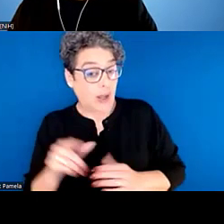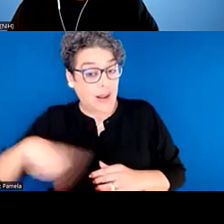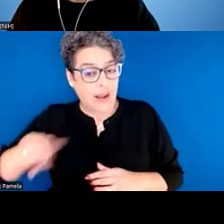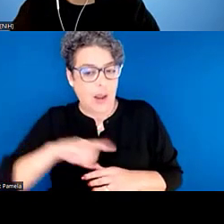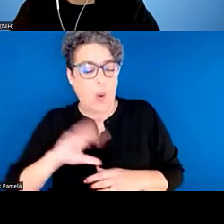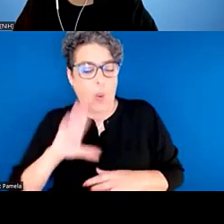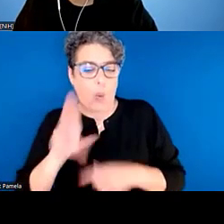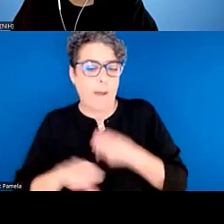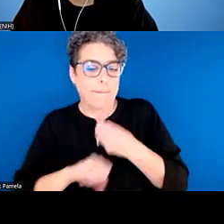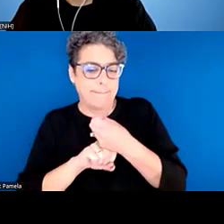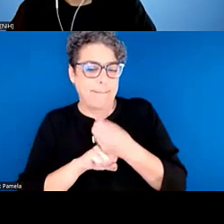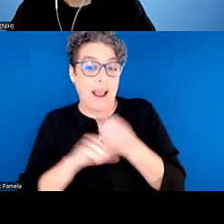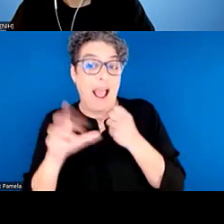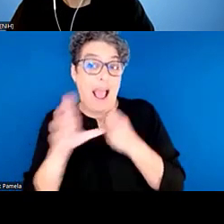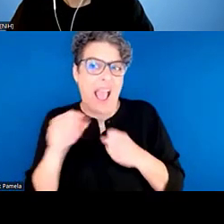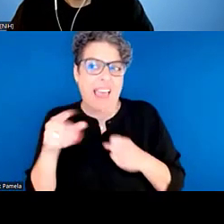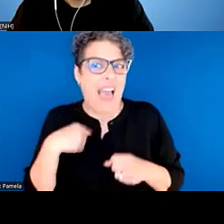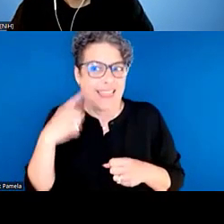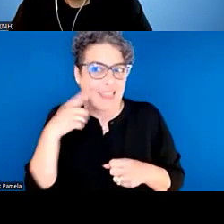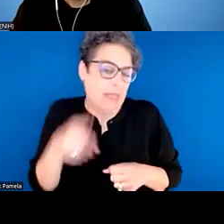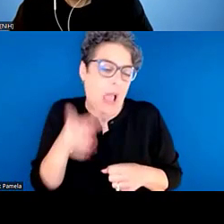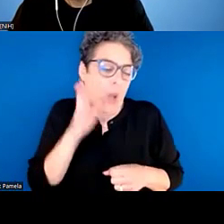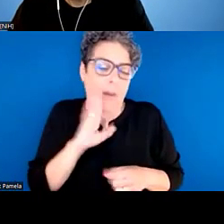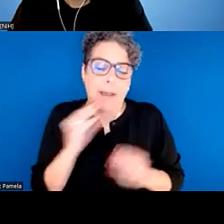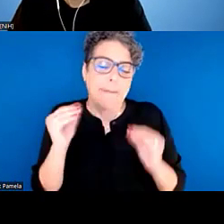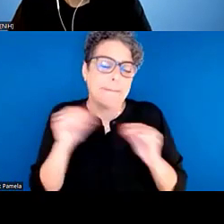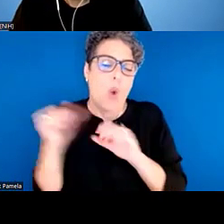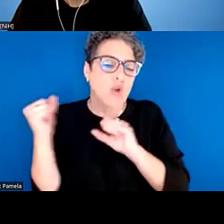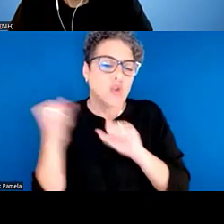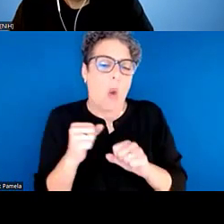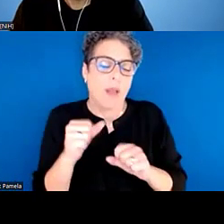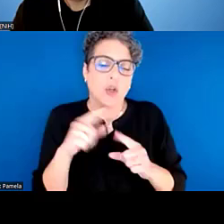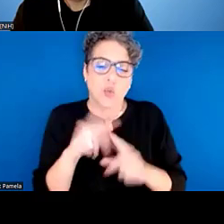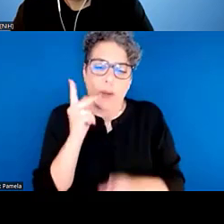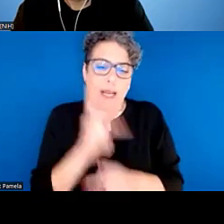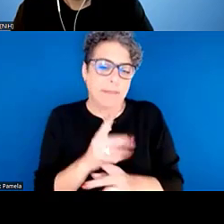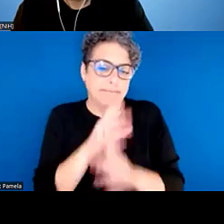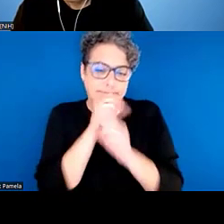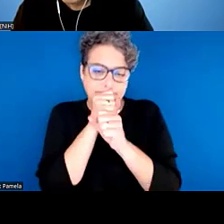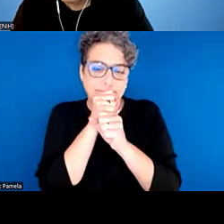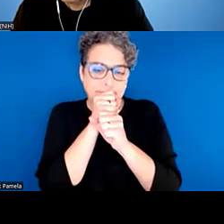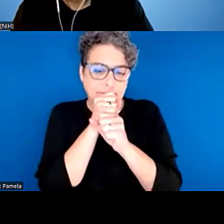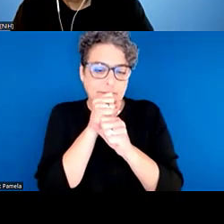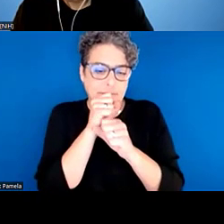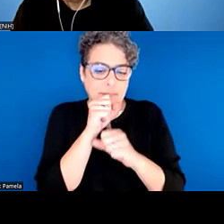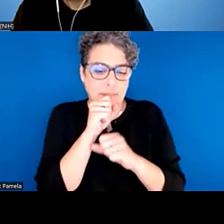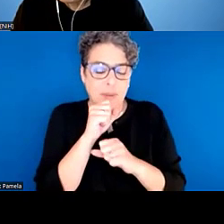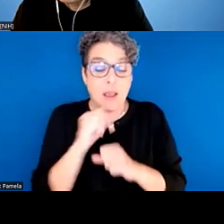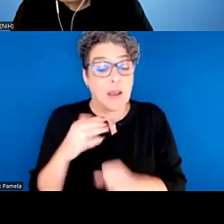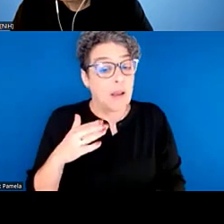They would insist even more strongly that we not do so. Dr. Patricia Valdez: I think .. . David Hudson: My understanding though is,